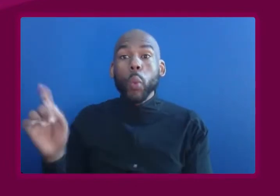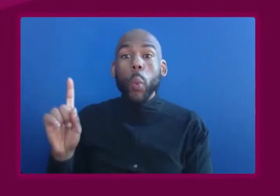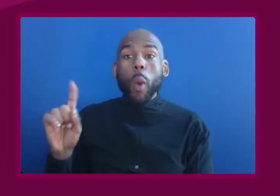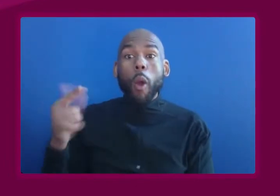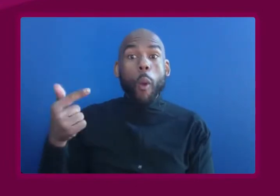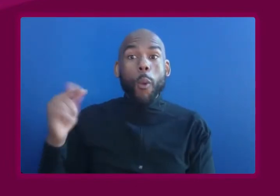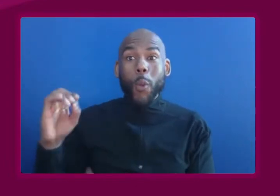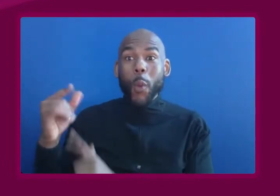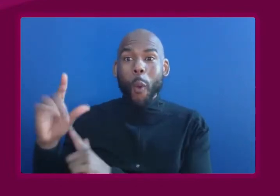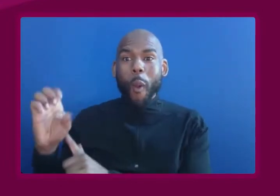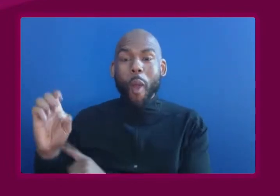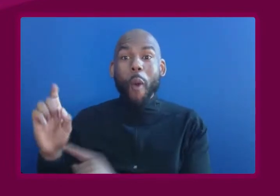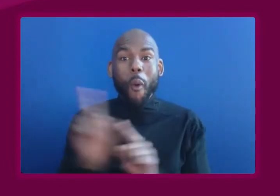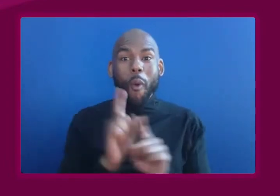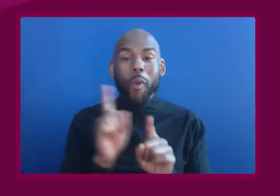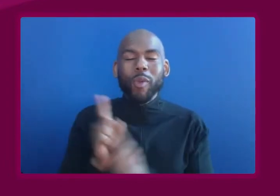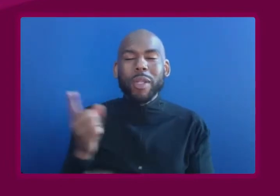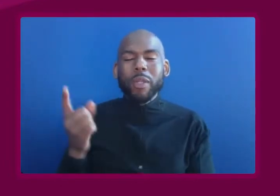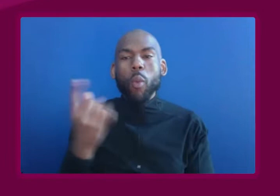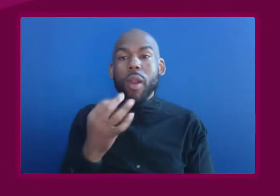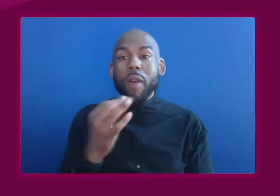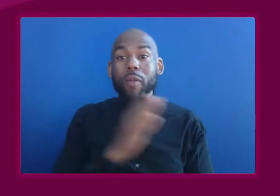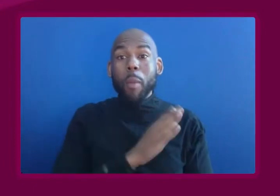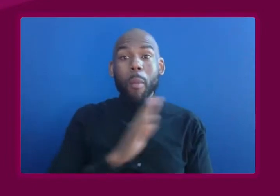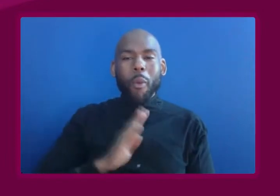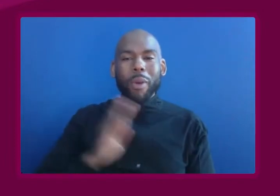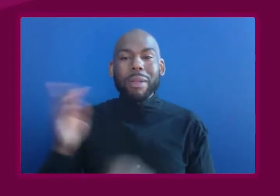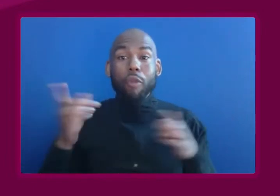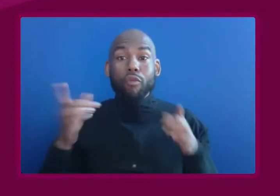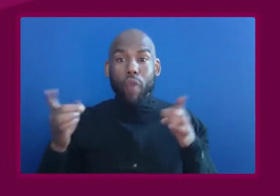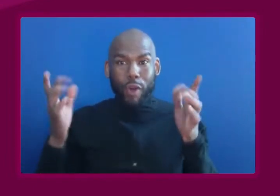We're also proud to have Miguel serve as one of our board of directors.